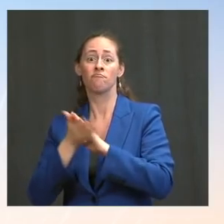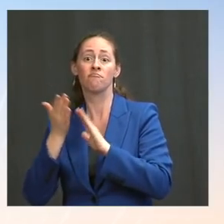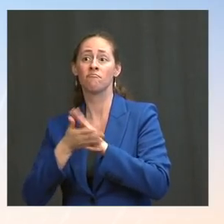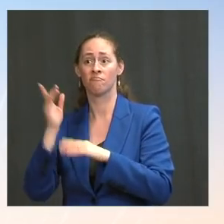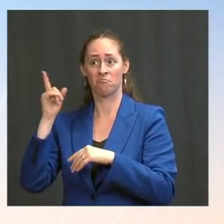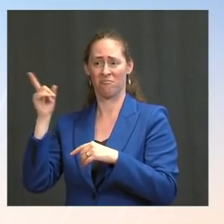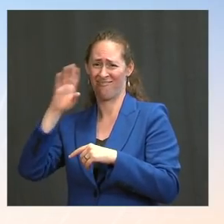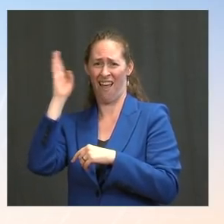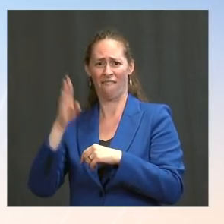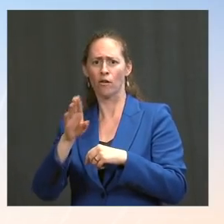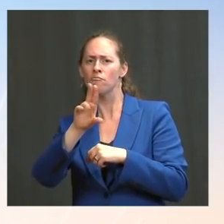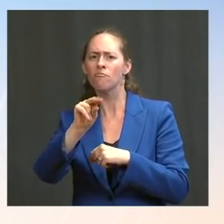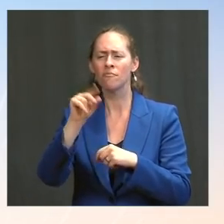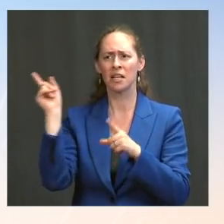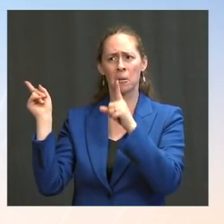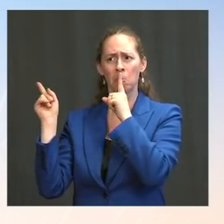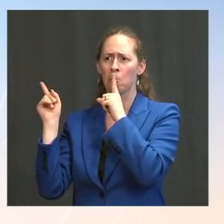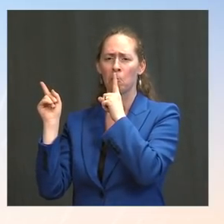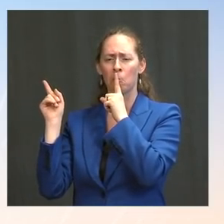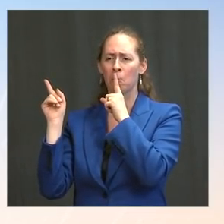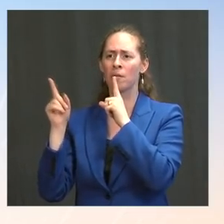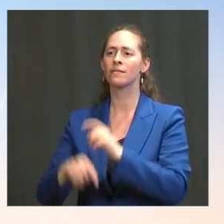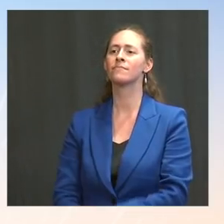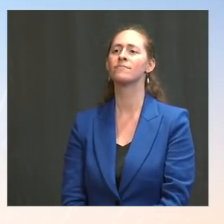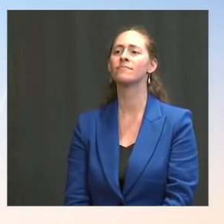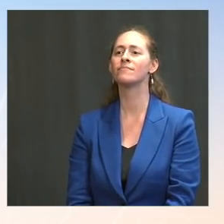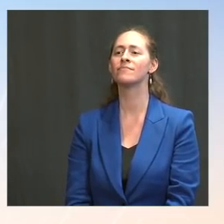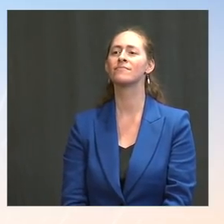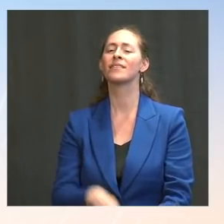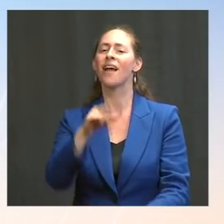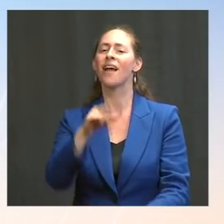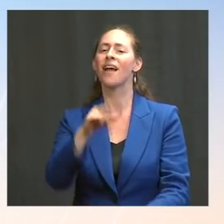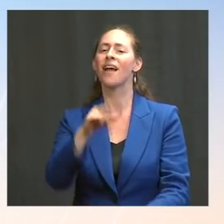I'll also note, because you've asked this question before -- or a few times over the last several days --